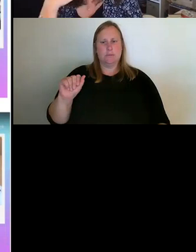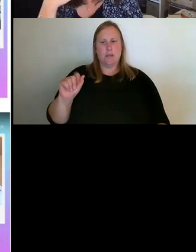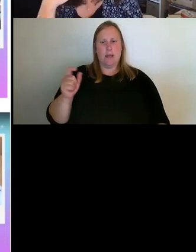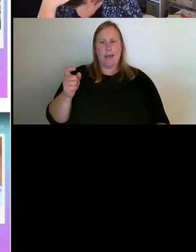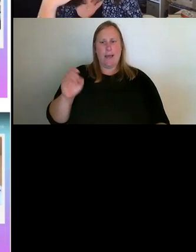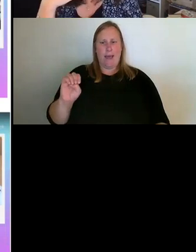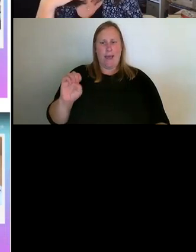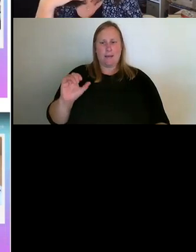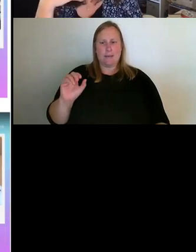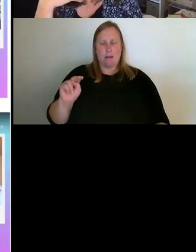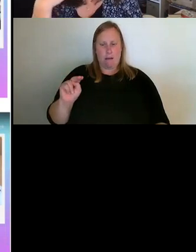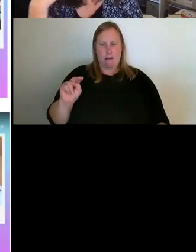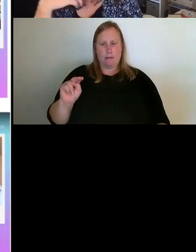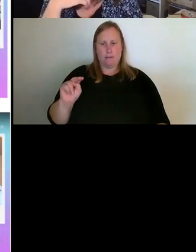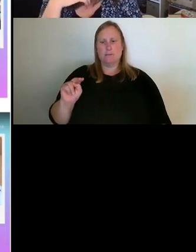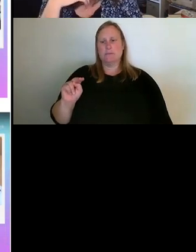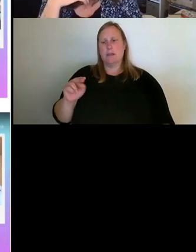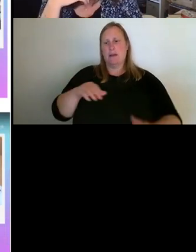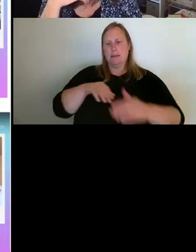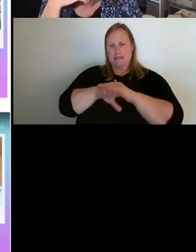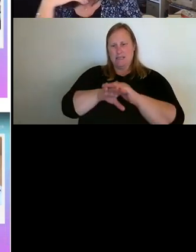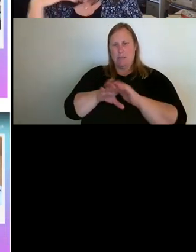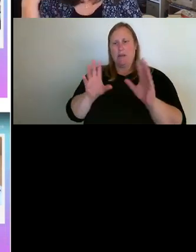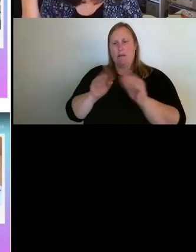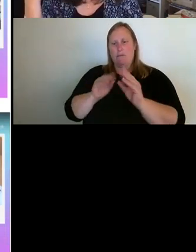a two-day online conference with